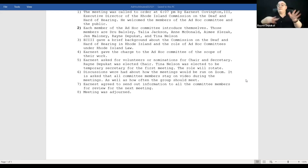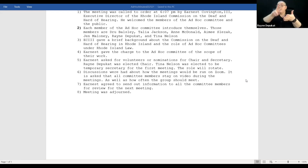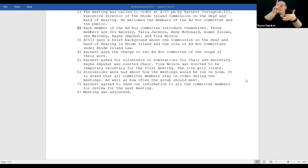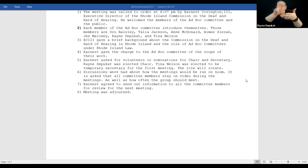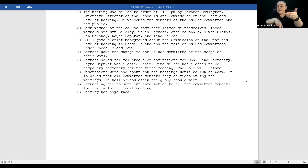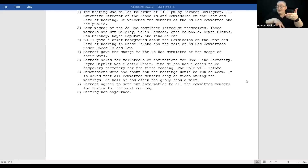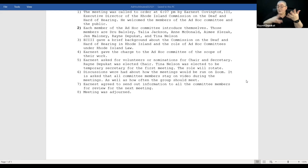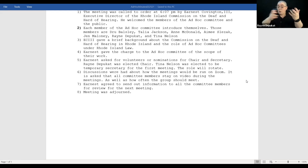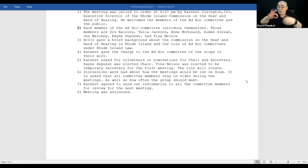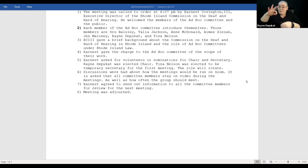So when we finished reading, and you're ready to vote.